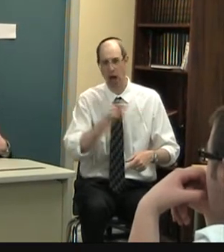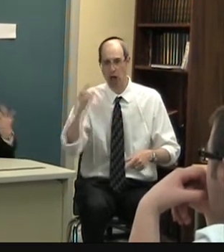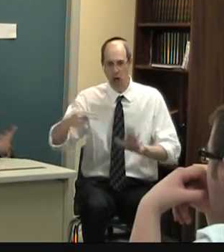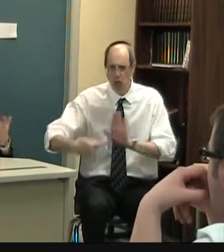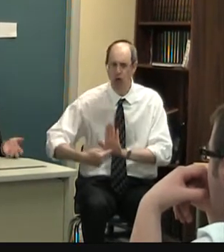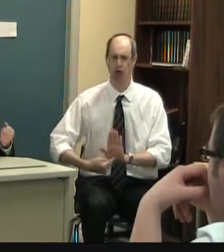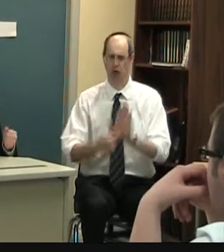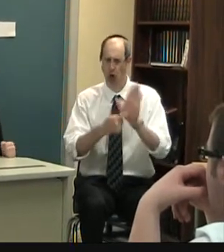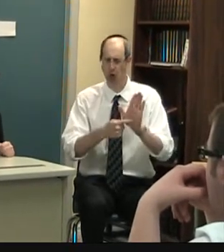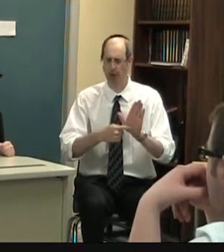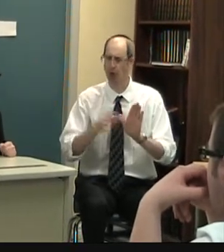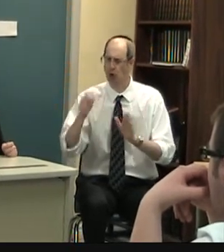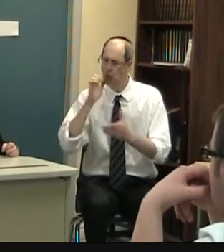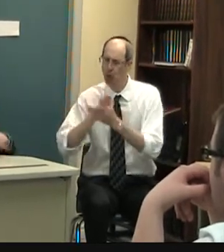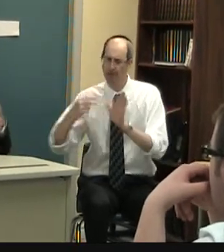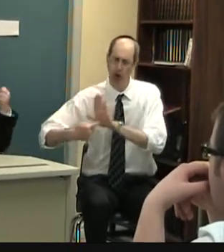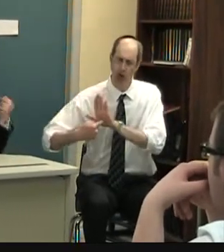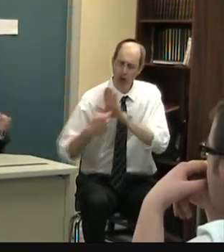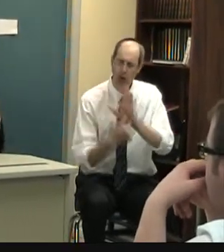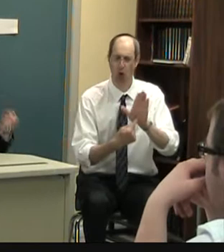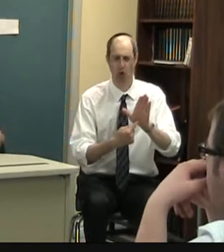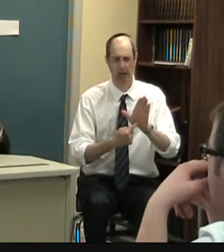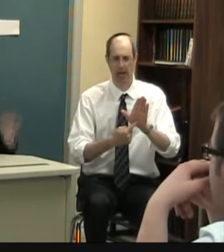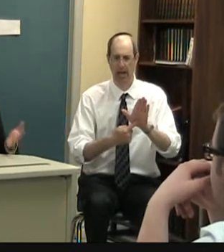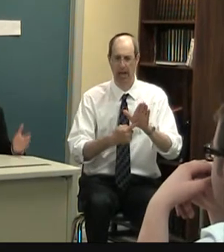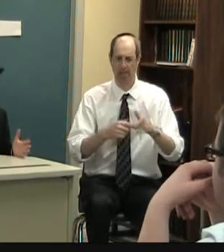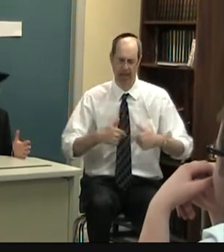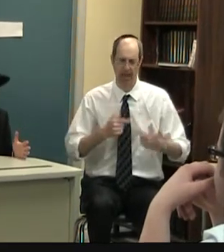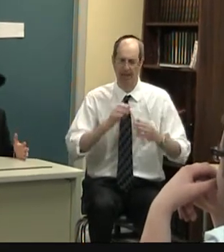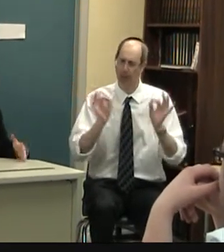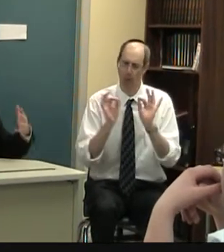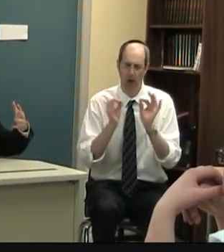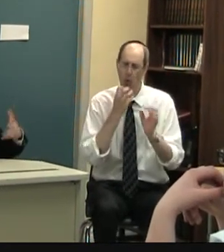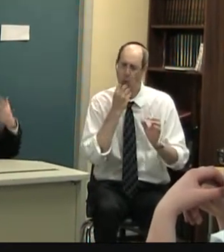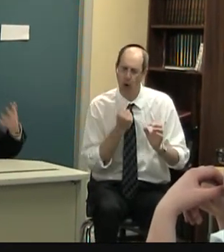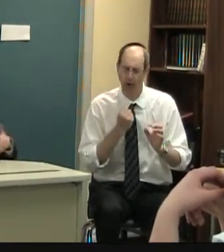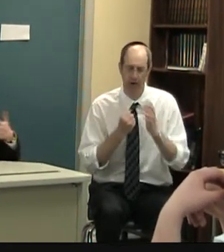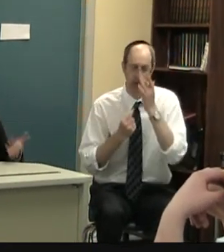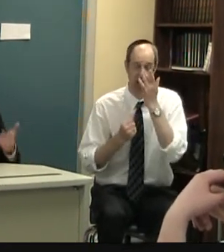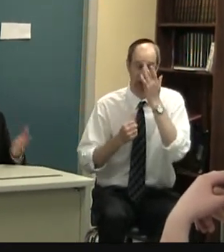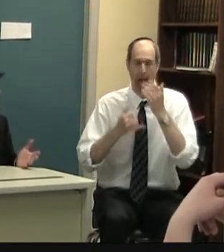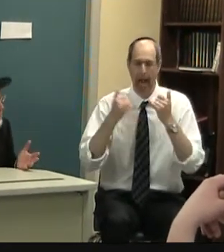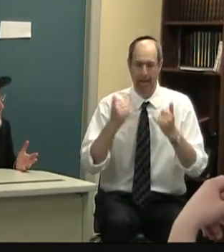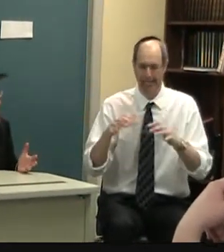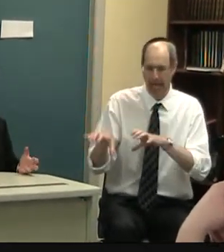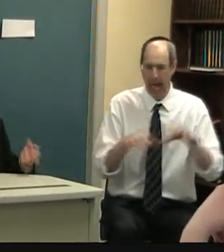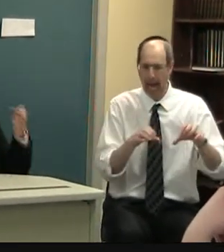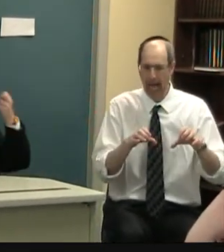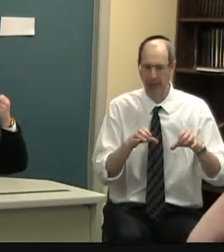Showed him how low he had fallen now that he had the chance to think things through and to go ahead and do an act of chuhwa and gives such a